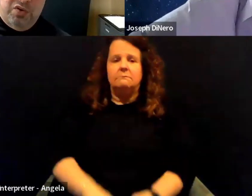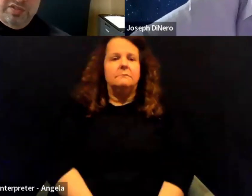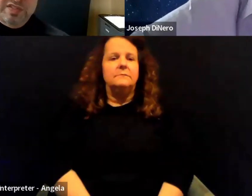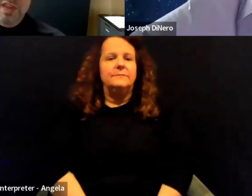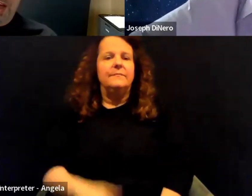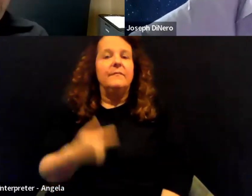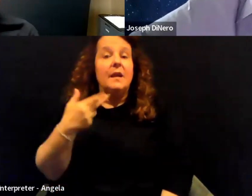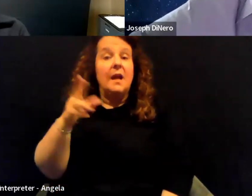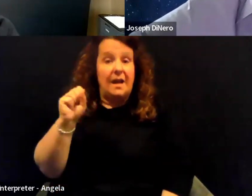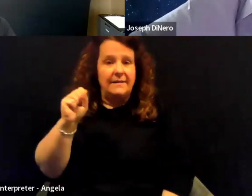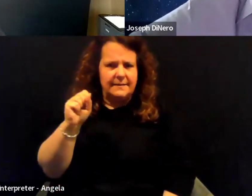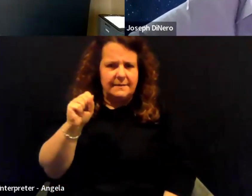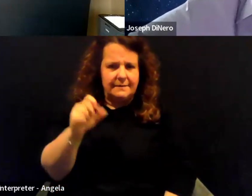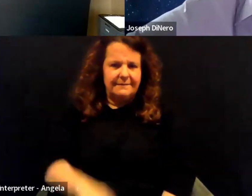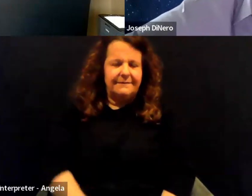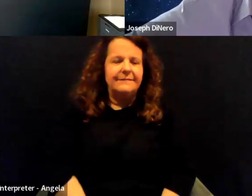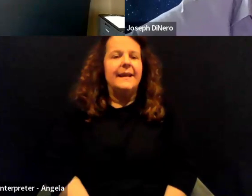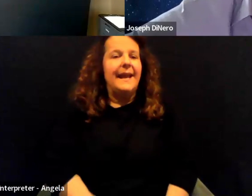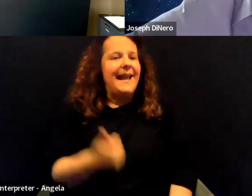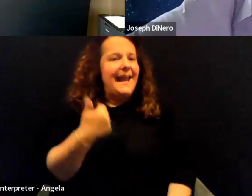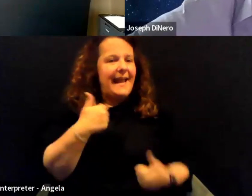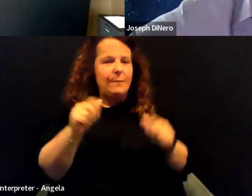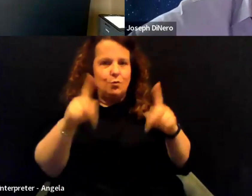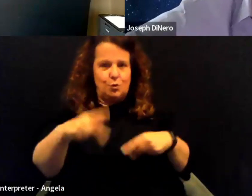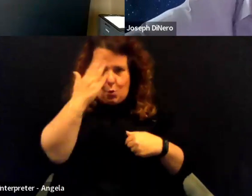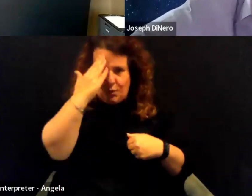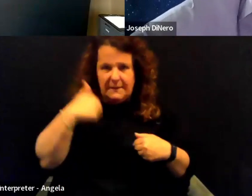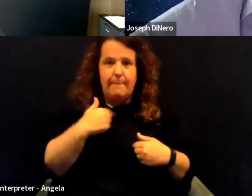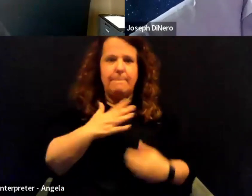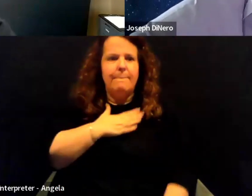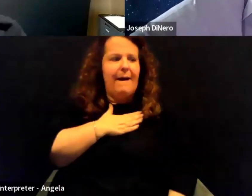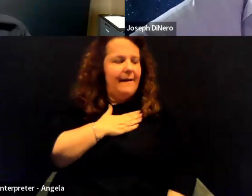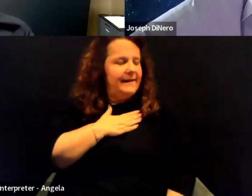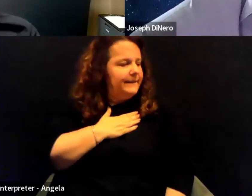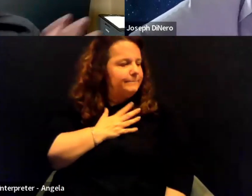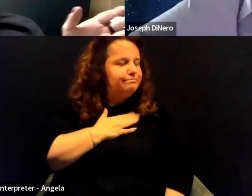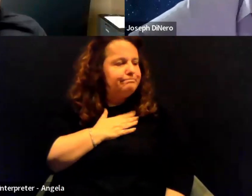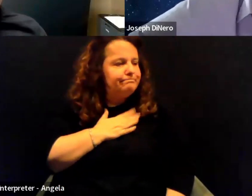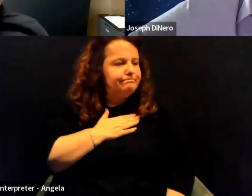knows that, , my, my kind of like, slogan